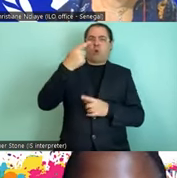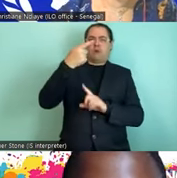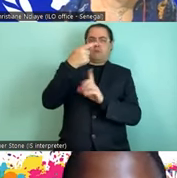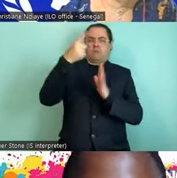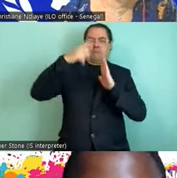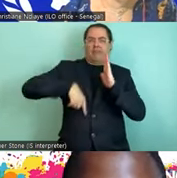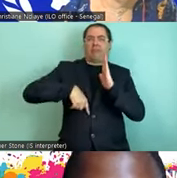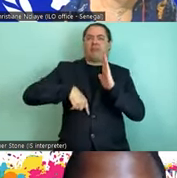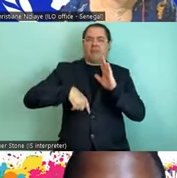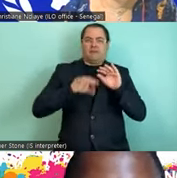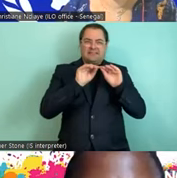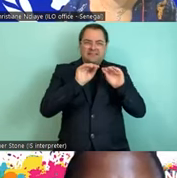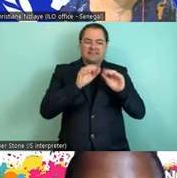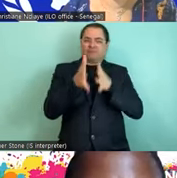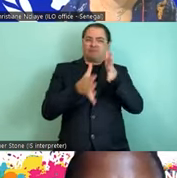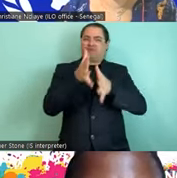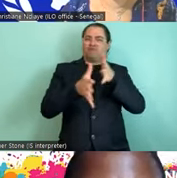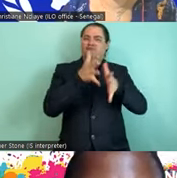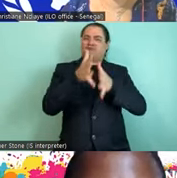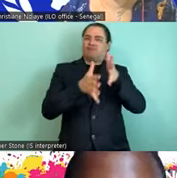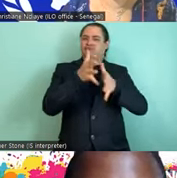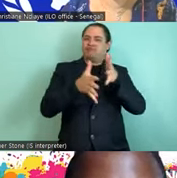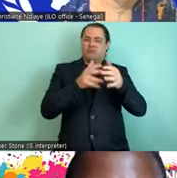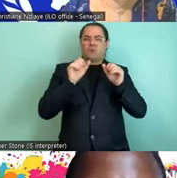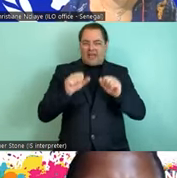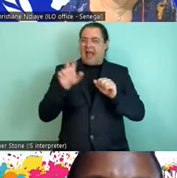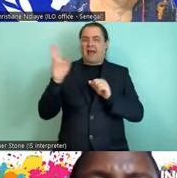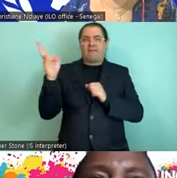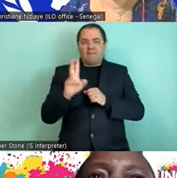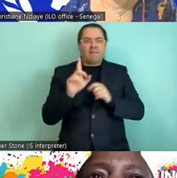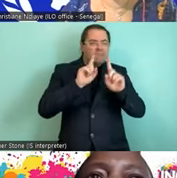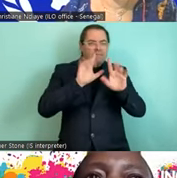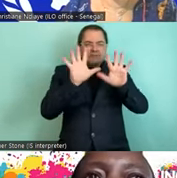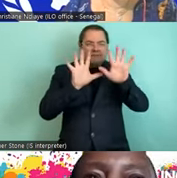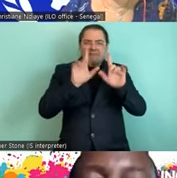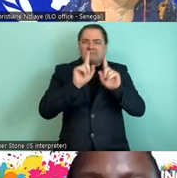training for employees to enable them be able to communicate and also to also create an